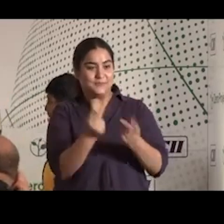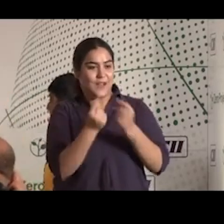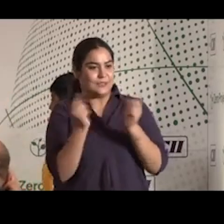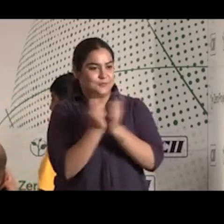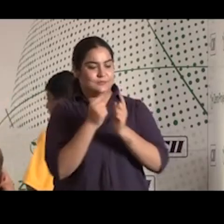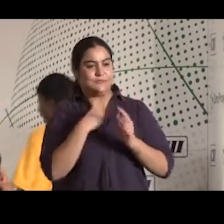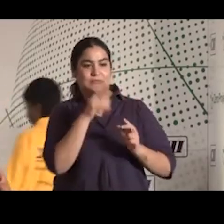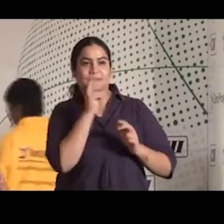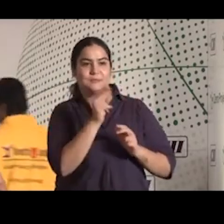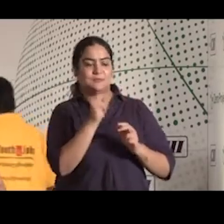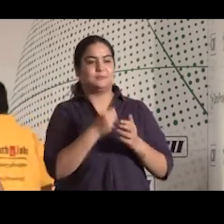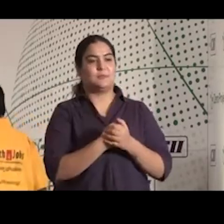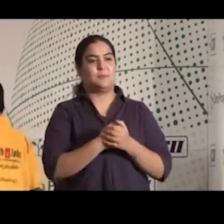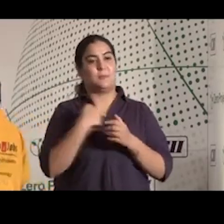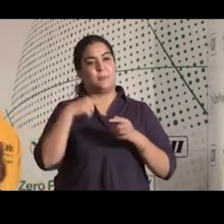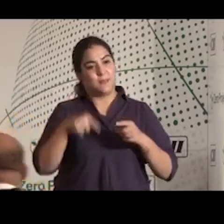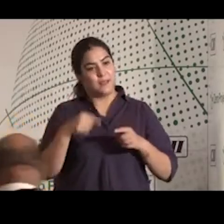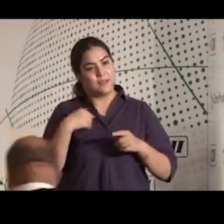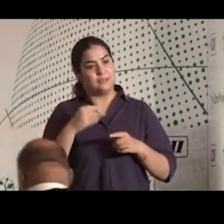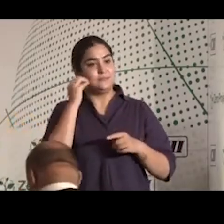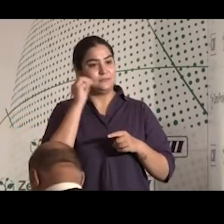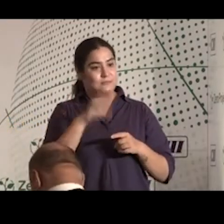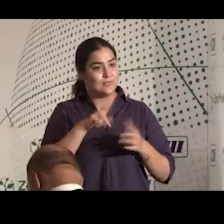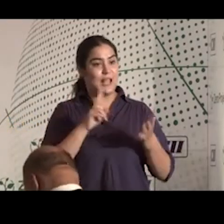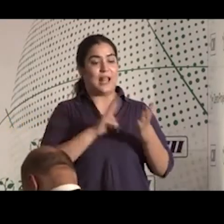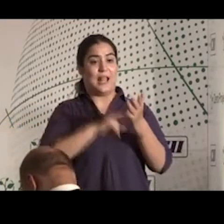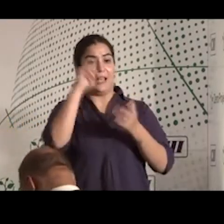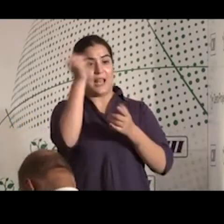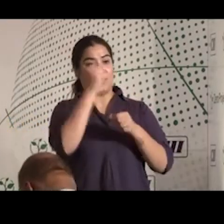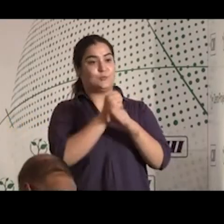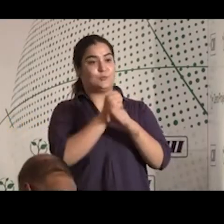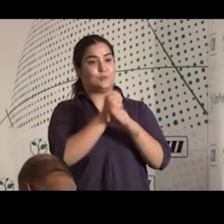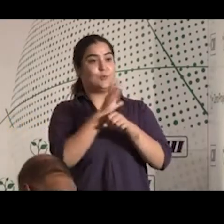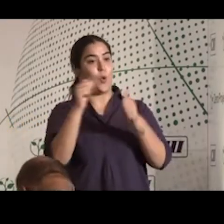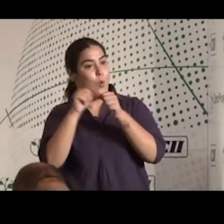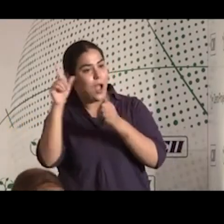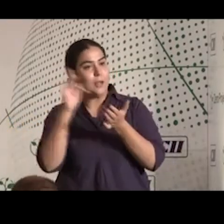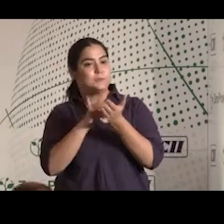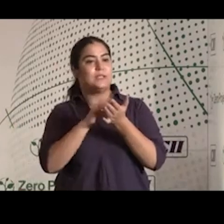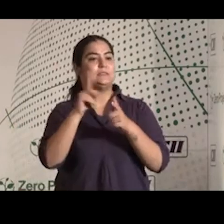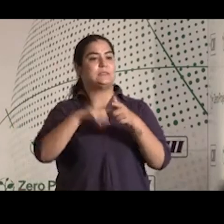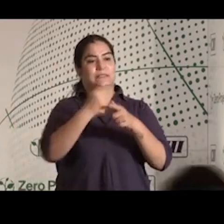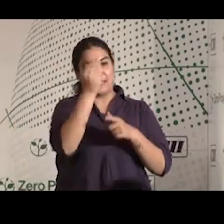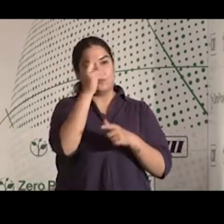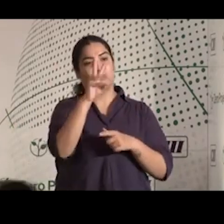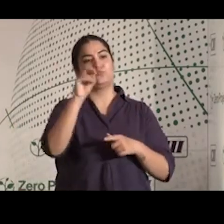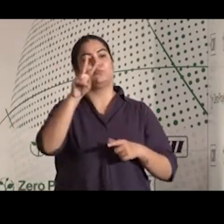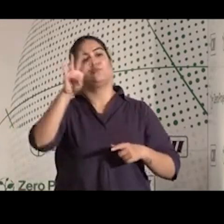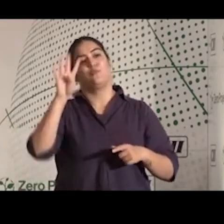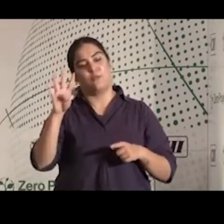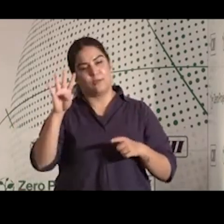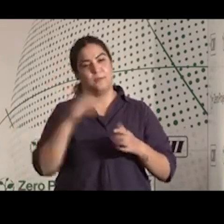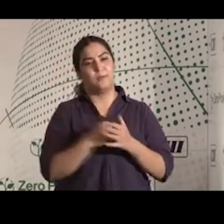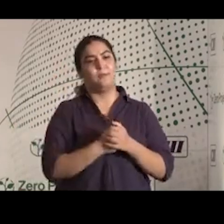So introducing the international purpose. First go January 2024.